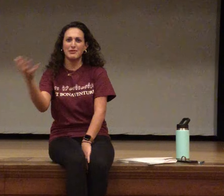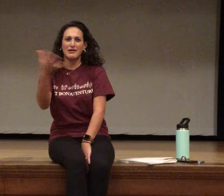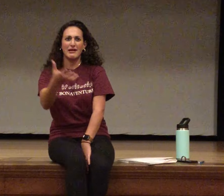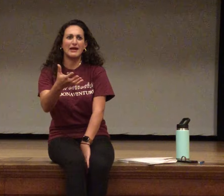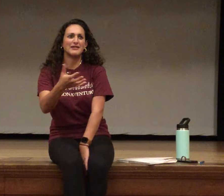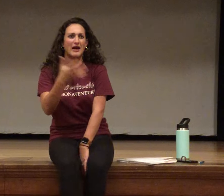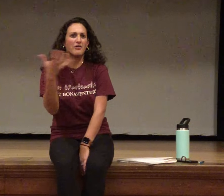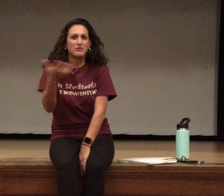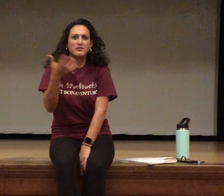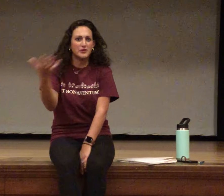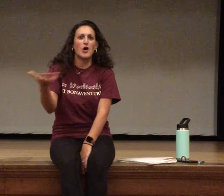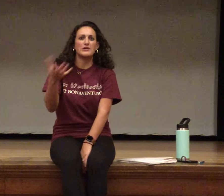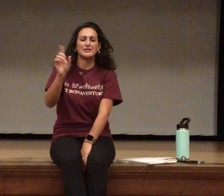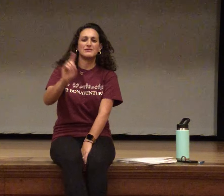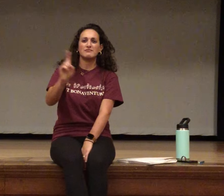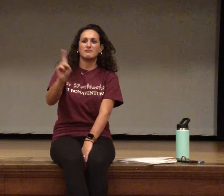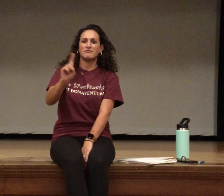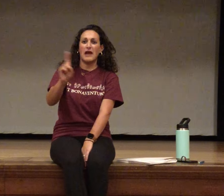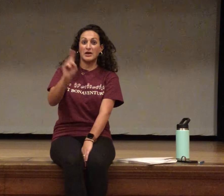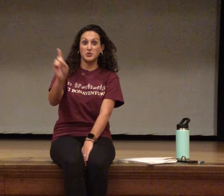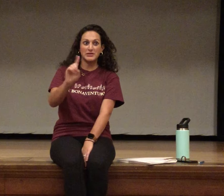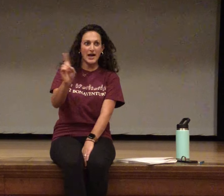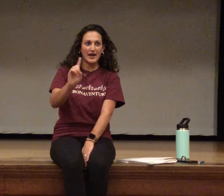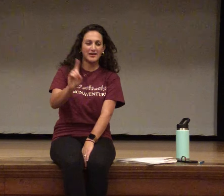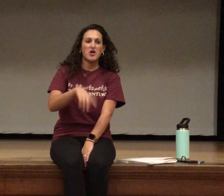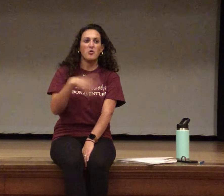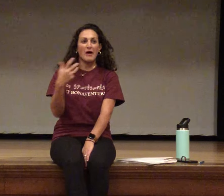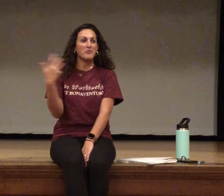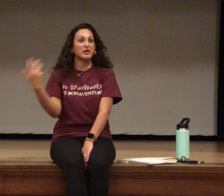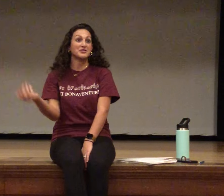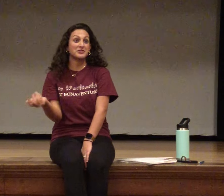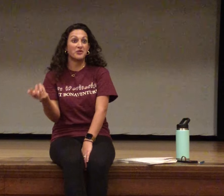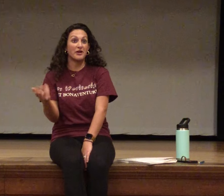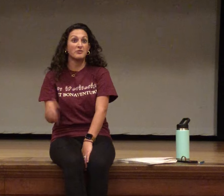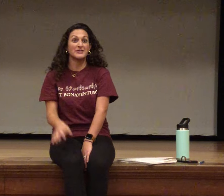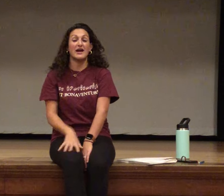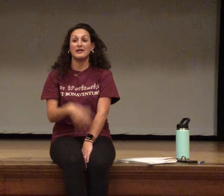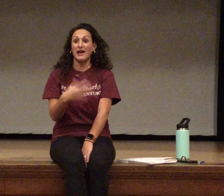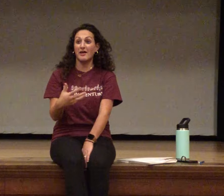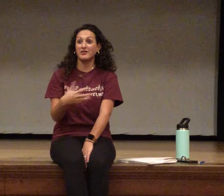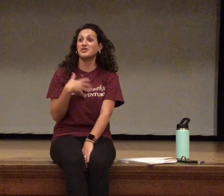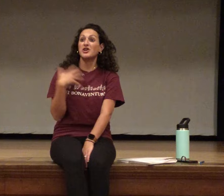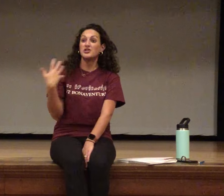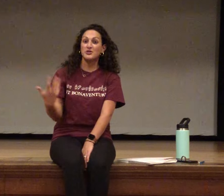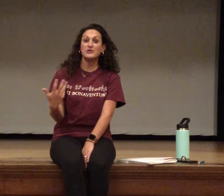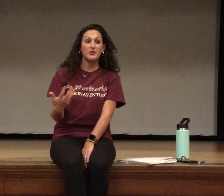name and now you know it's a actual sign well because her story was that in college she was